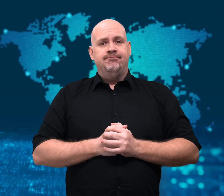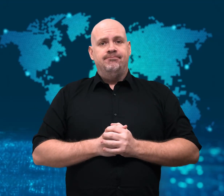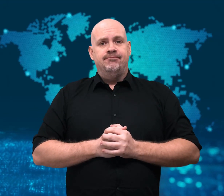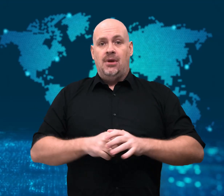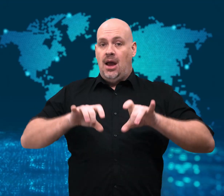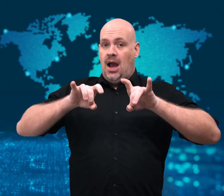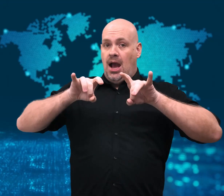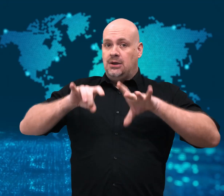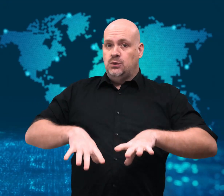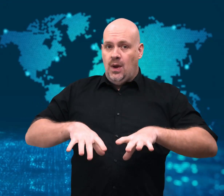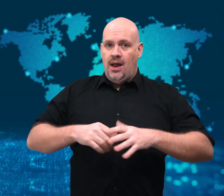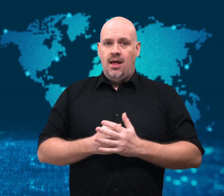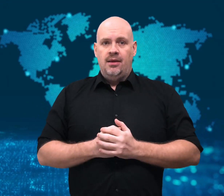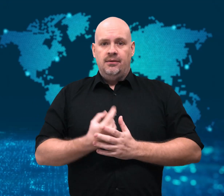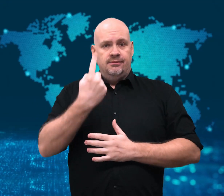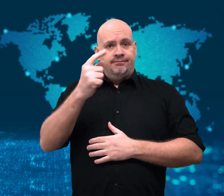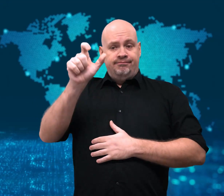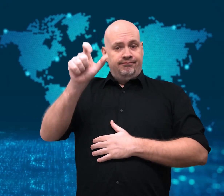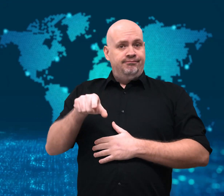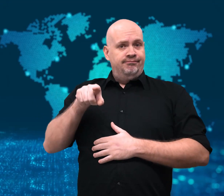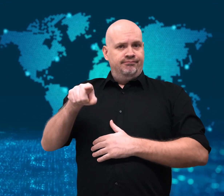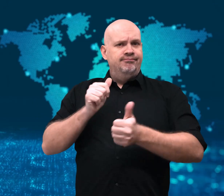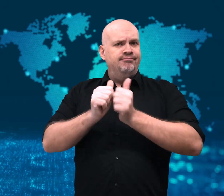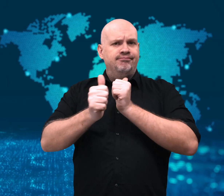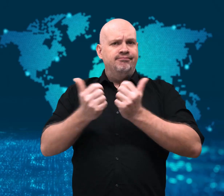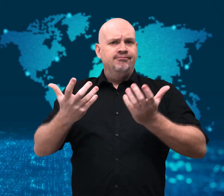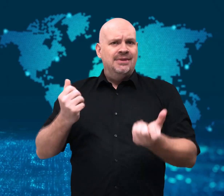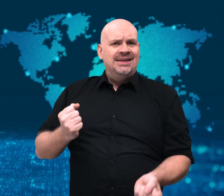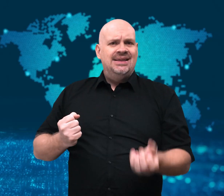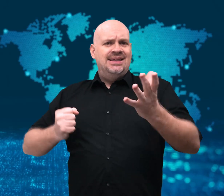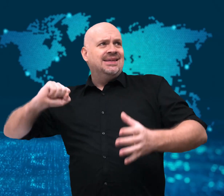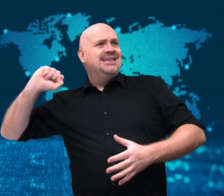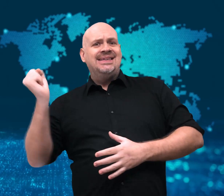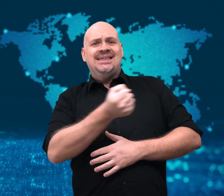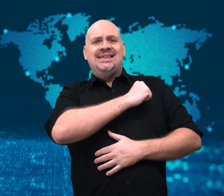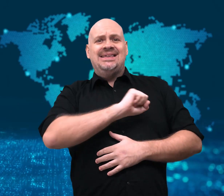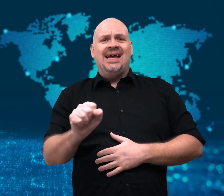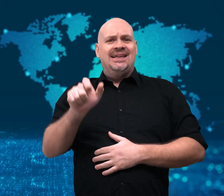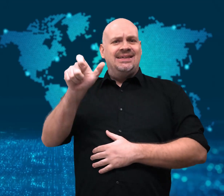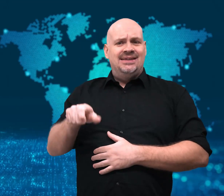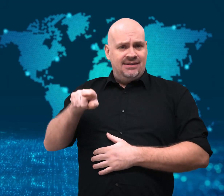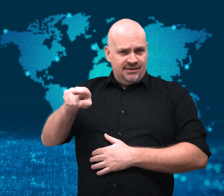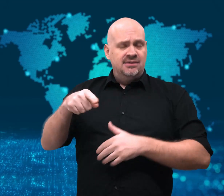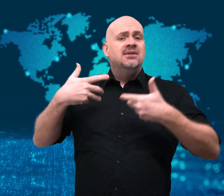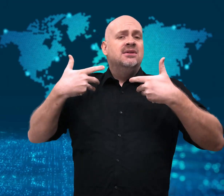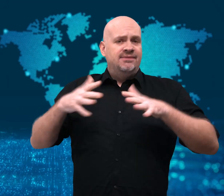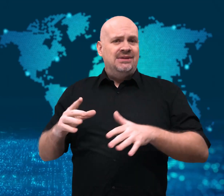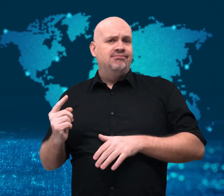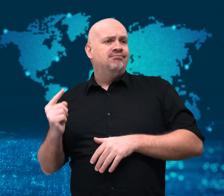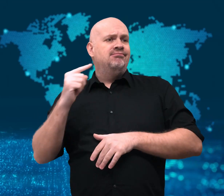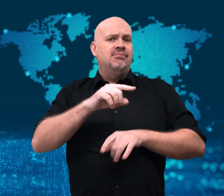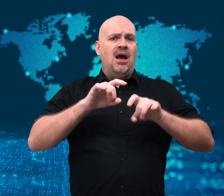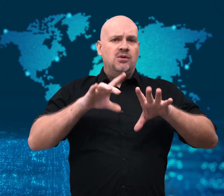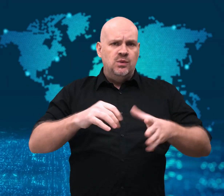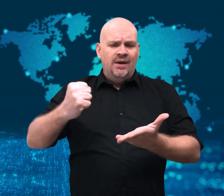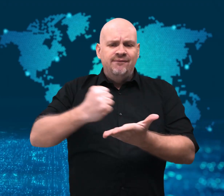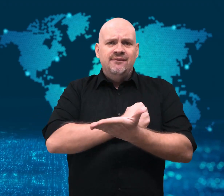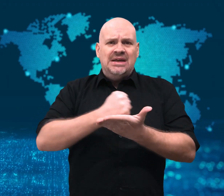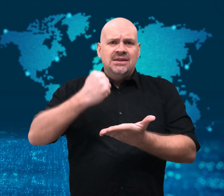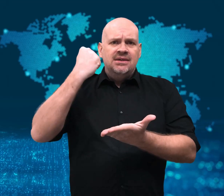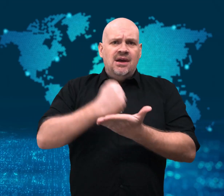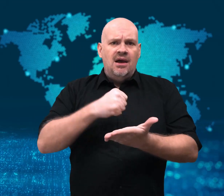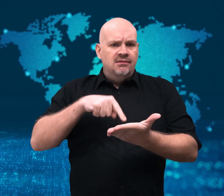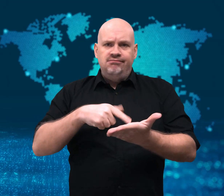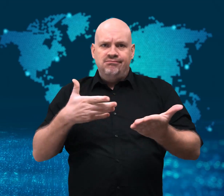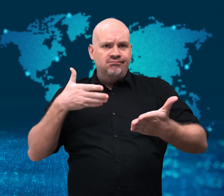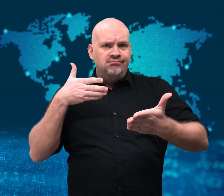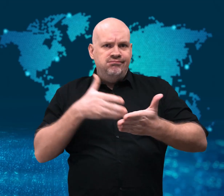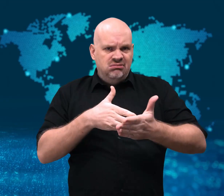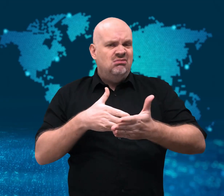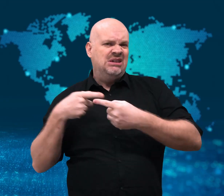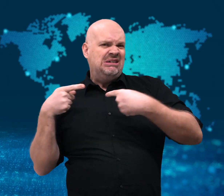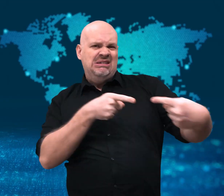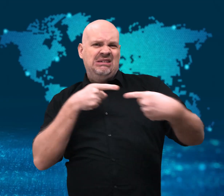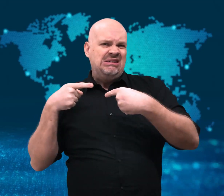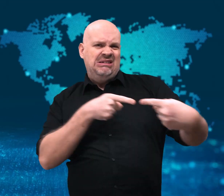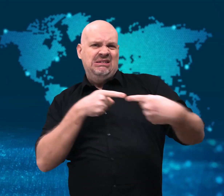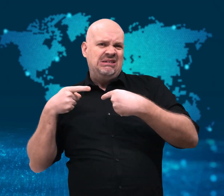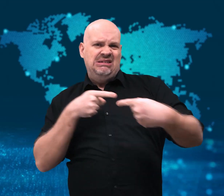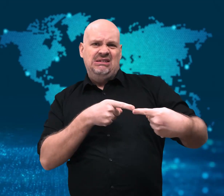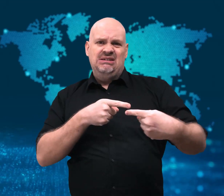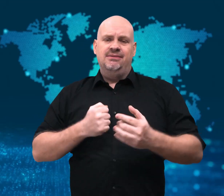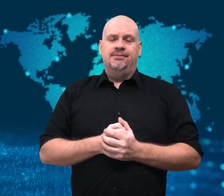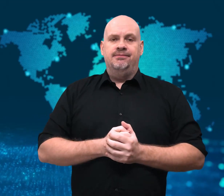Tennis star faces visa battle.